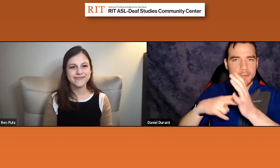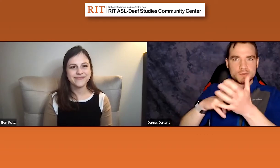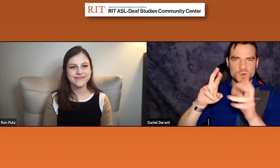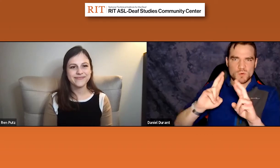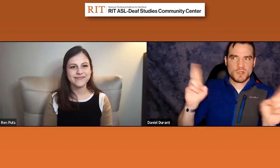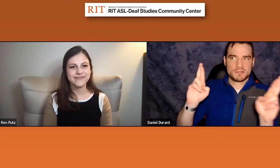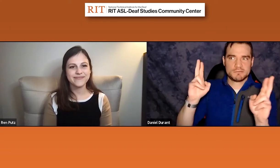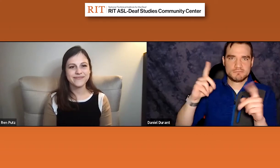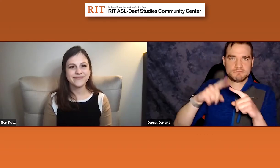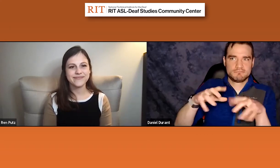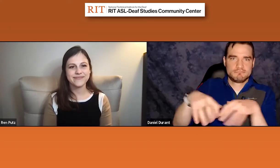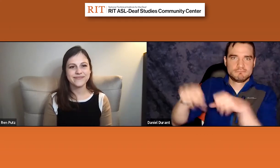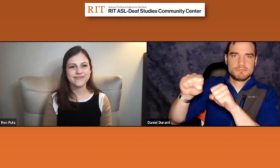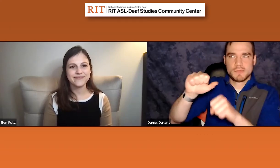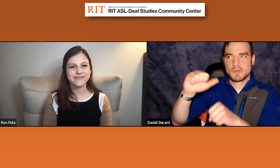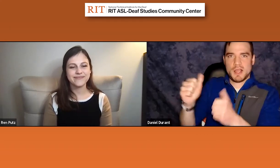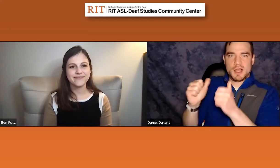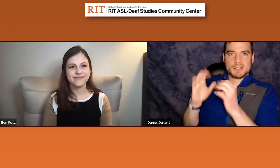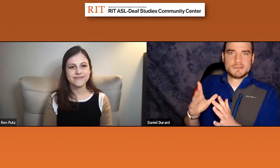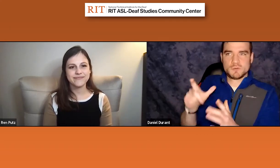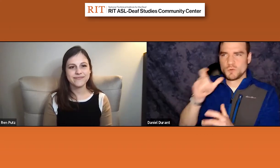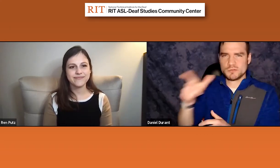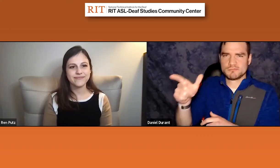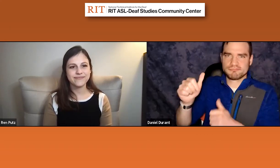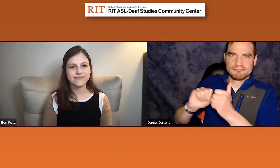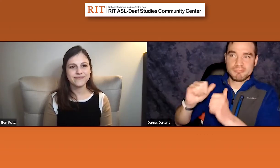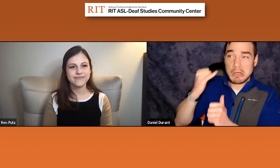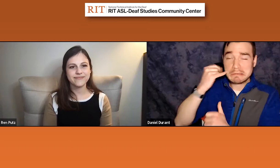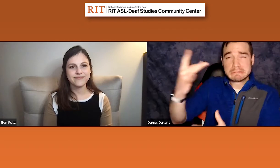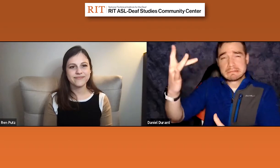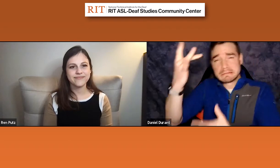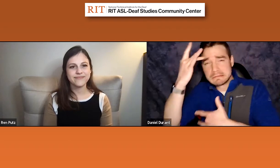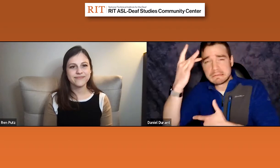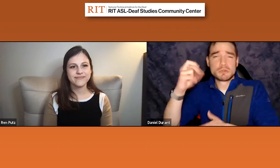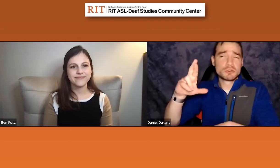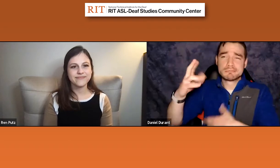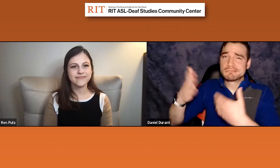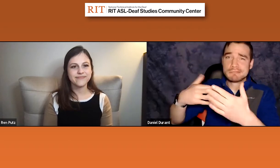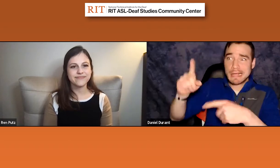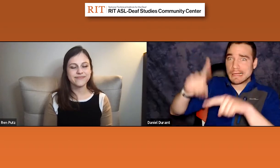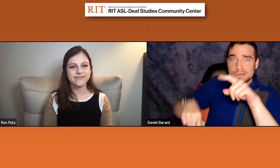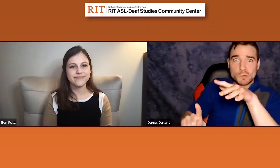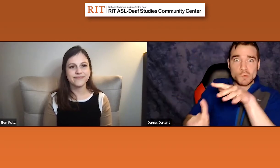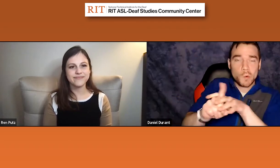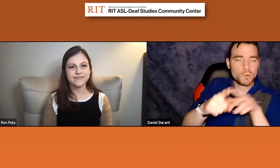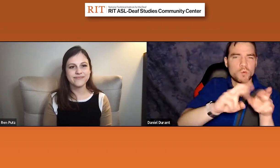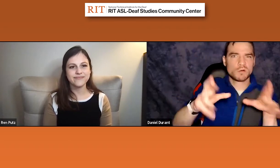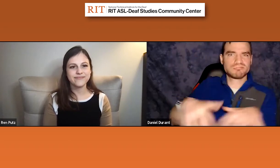which means she was ready to take on another character's role if they became sick or, if for some ever--whatever reason,